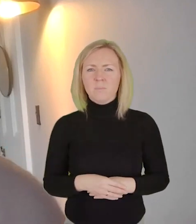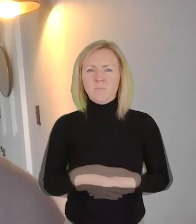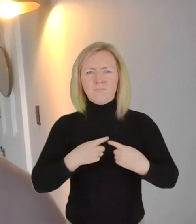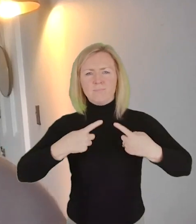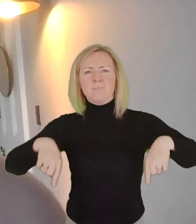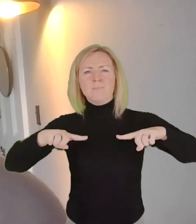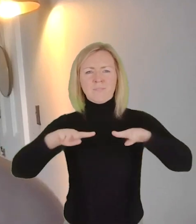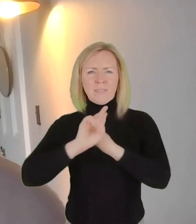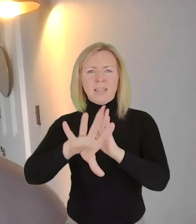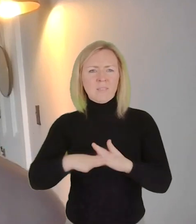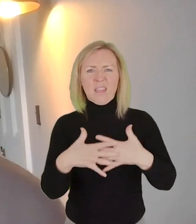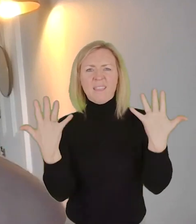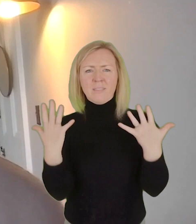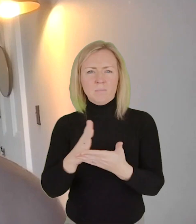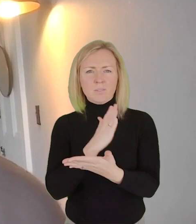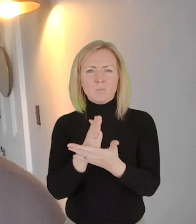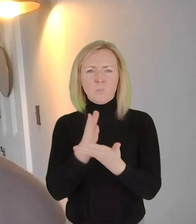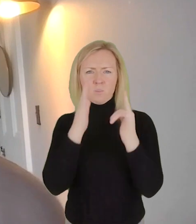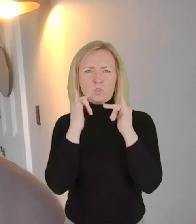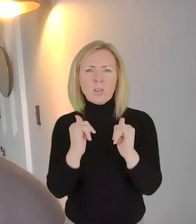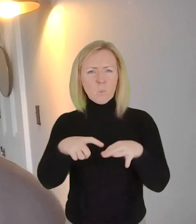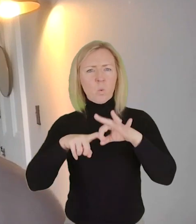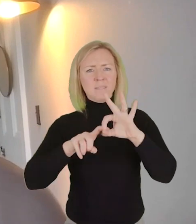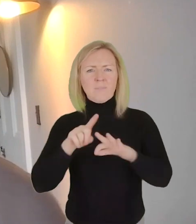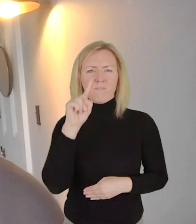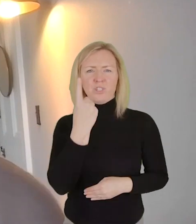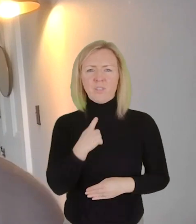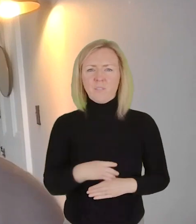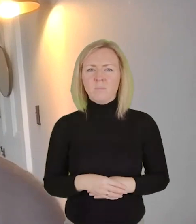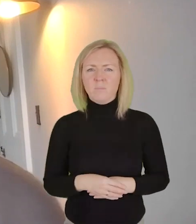But we're quality checking everything as we're going out. So it's not instant. I was using a.